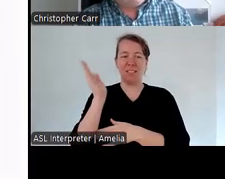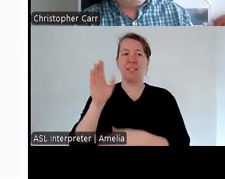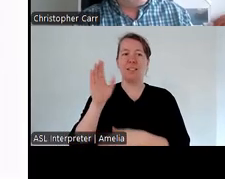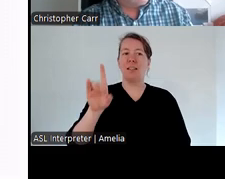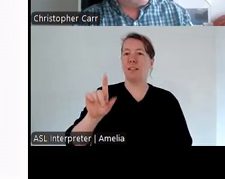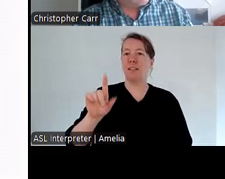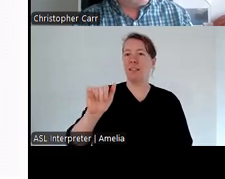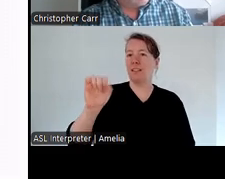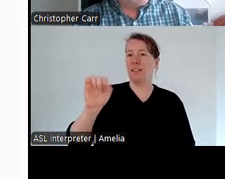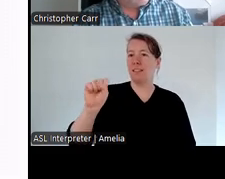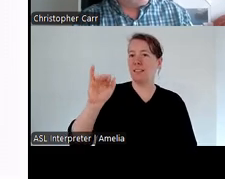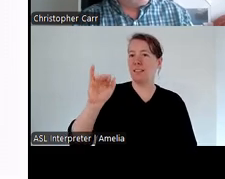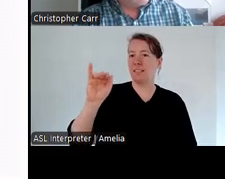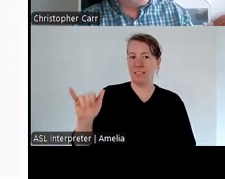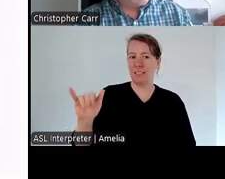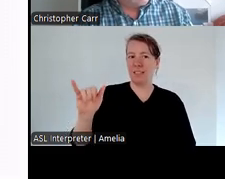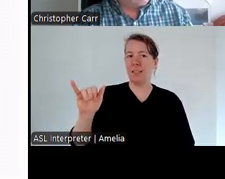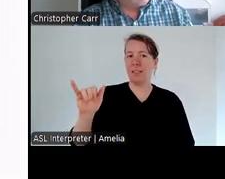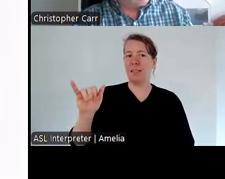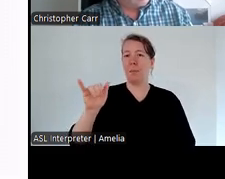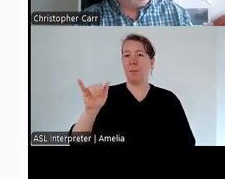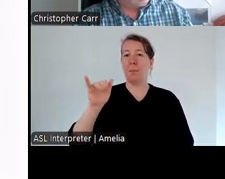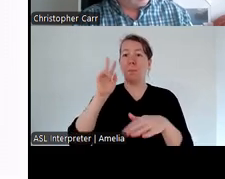metadata previewer, and this is a really cool little app